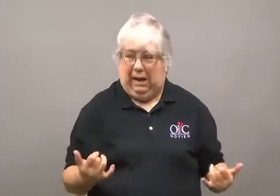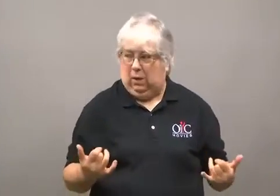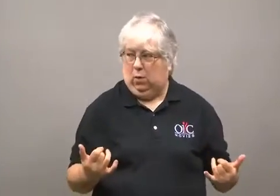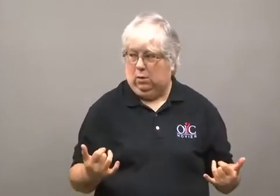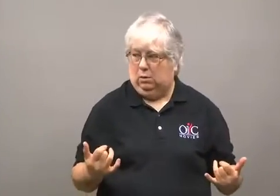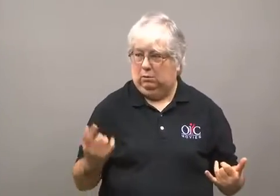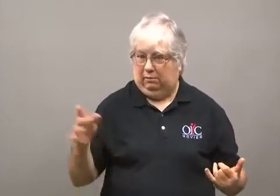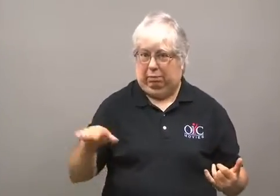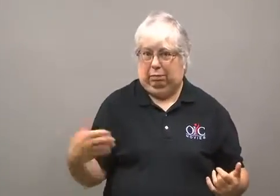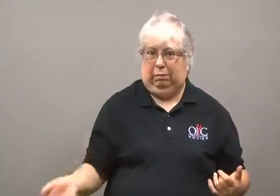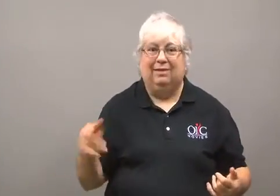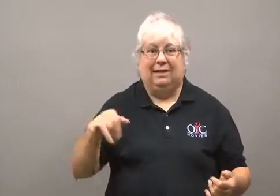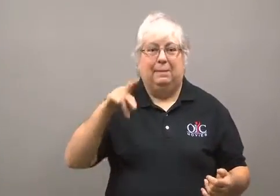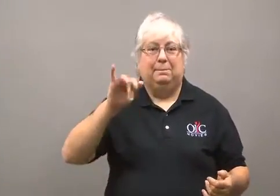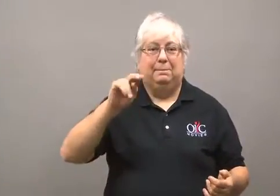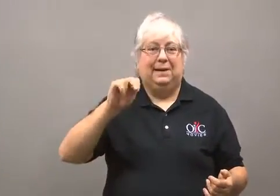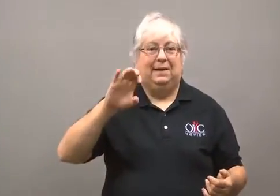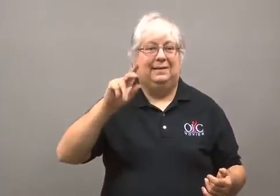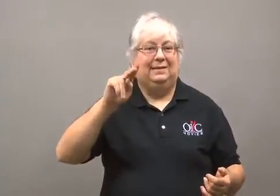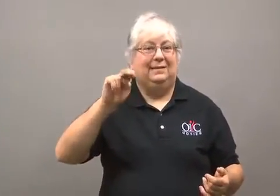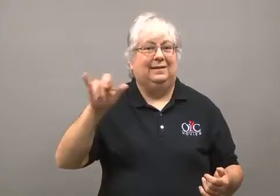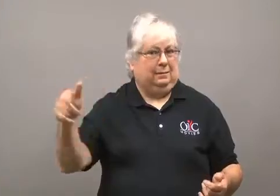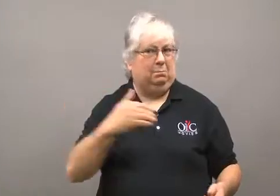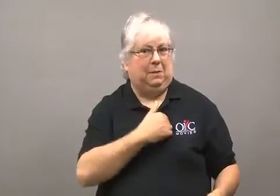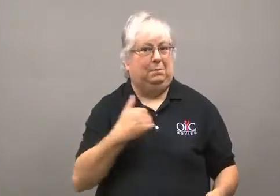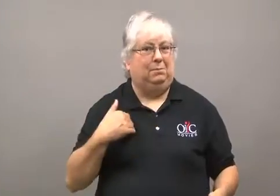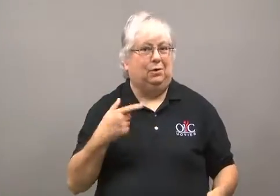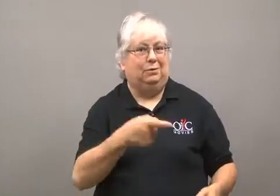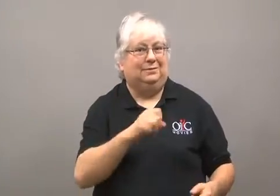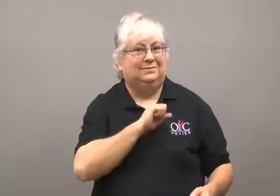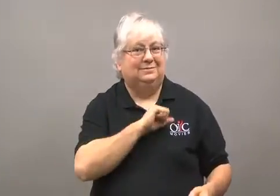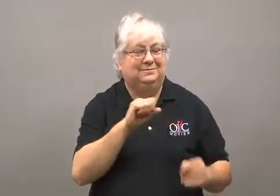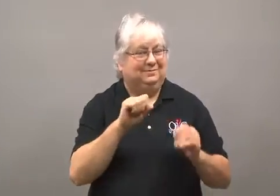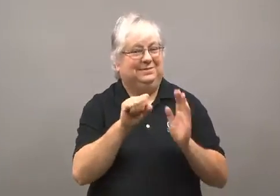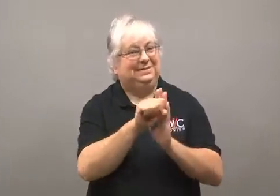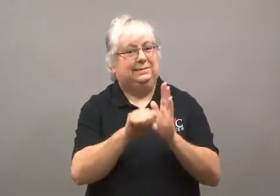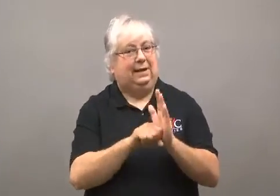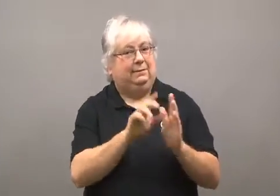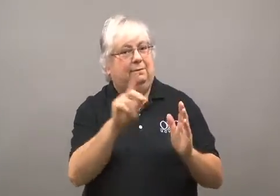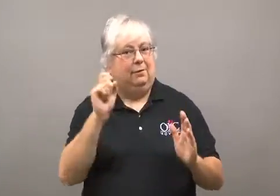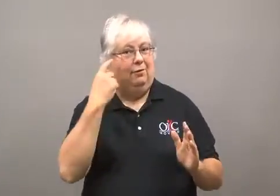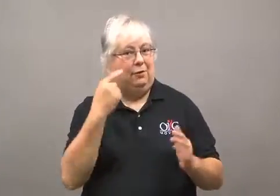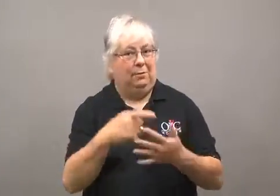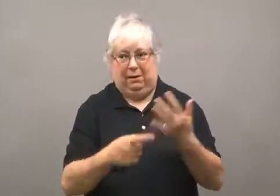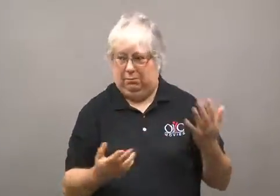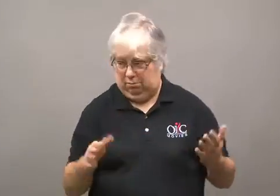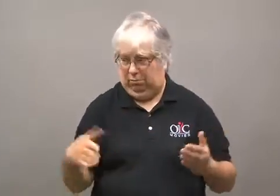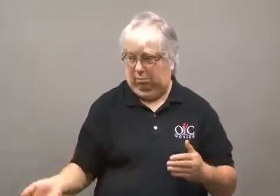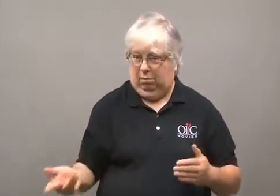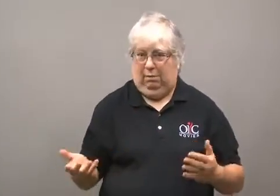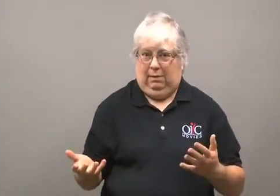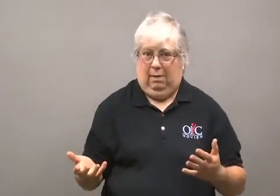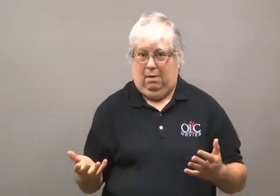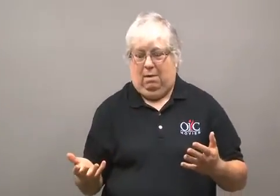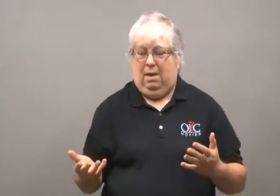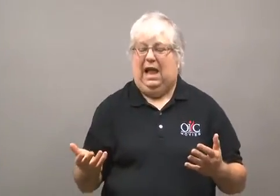Now with the death of one of their own, Pinckney,